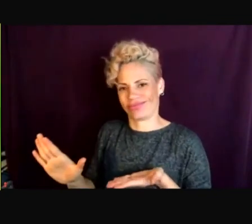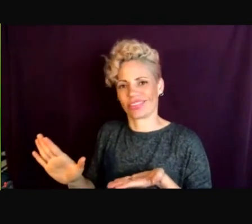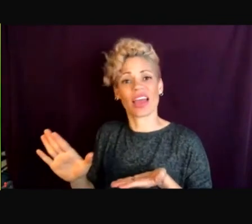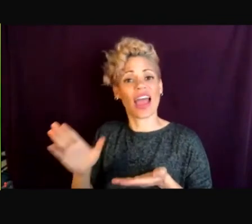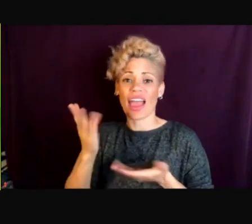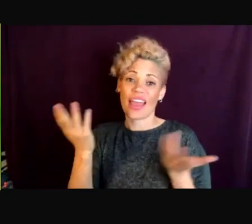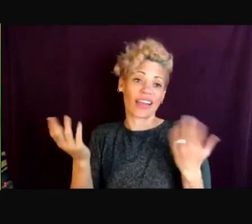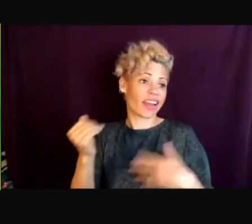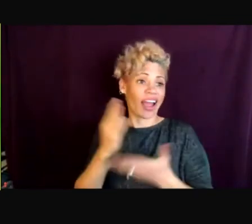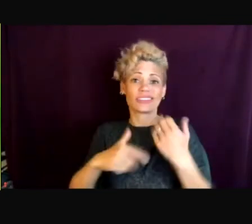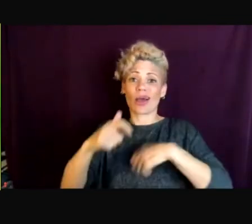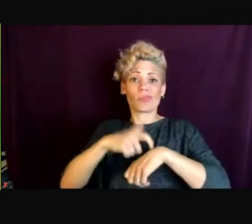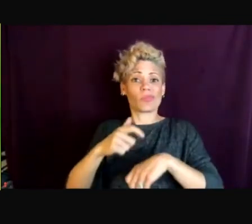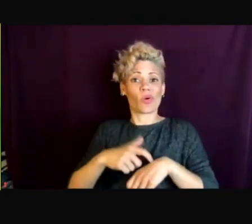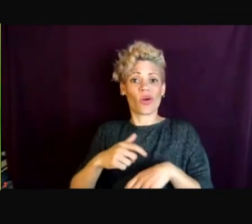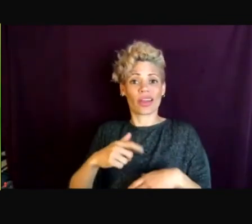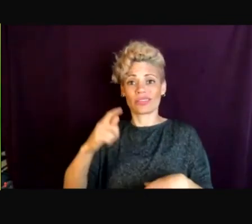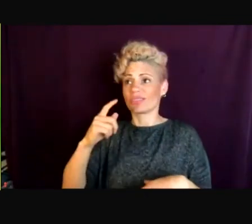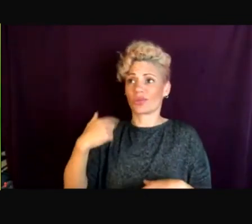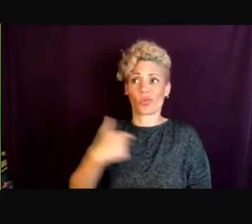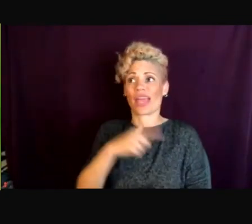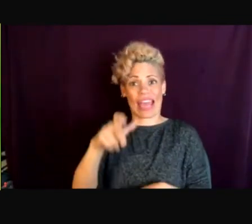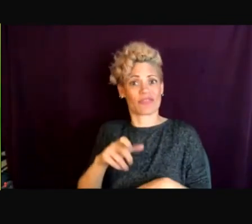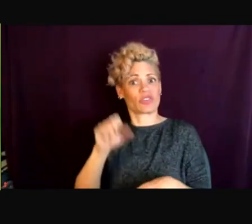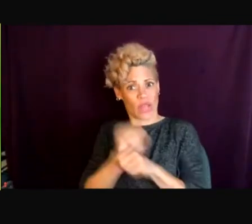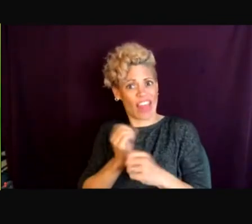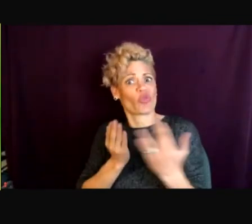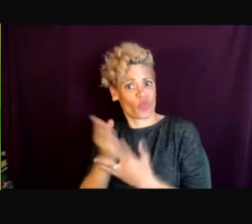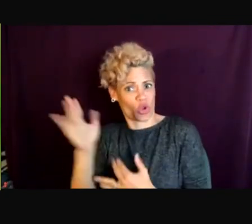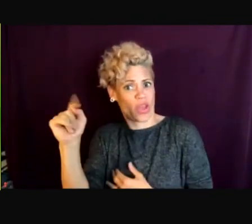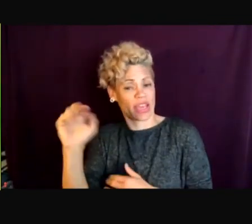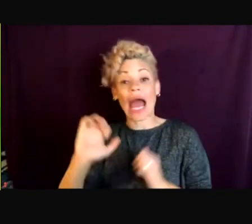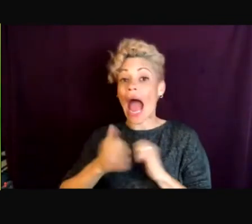And the way I know how to get through it, is to speak up,